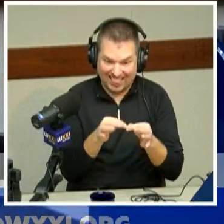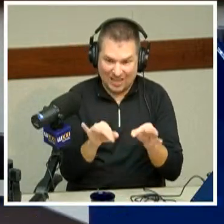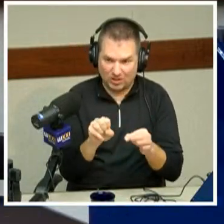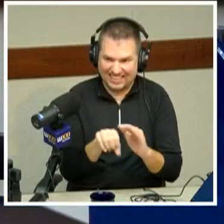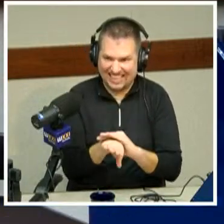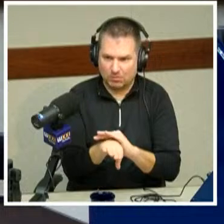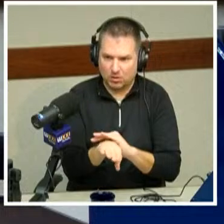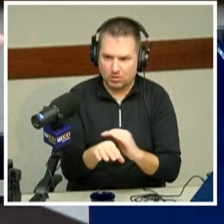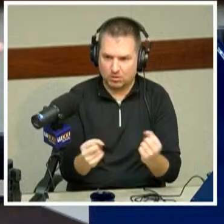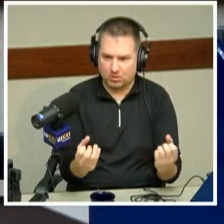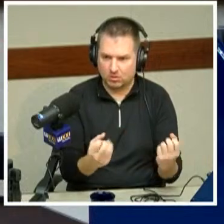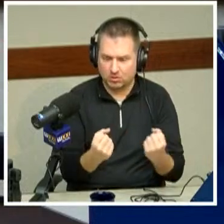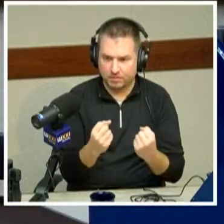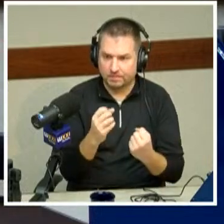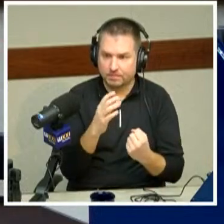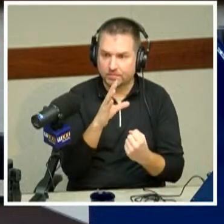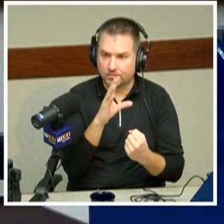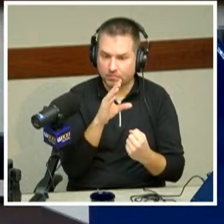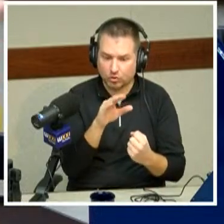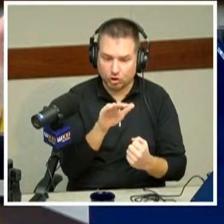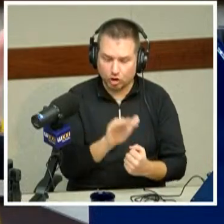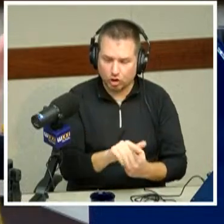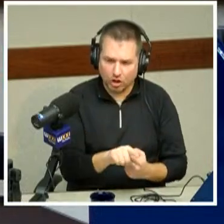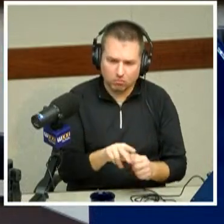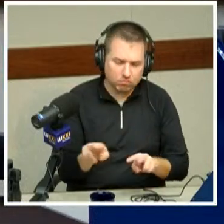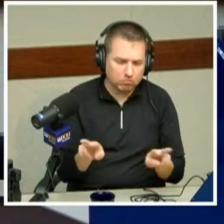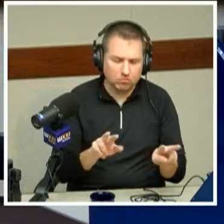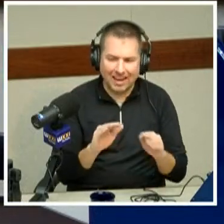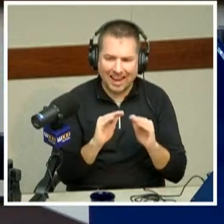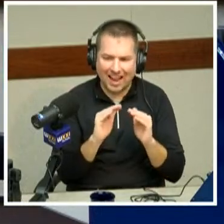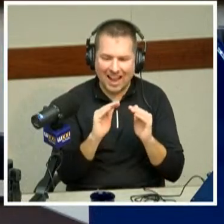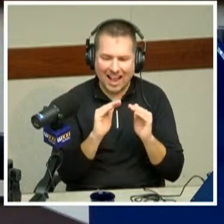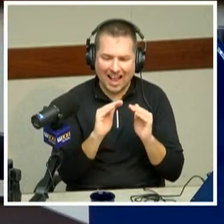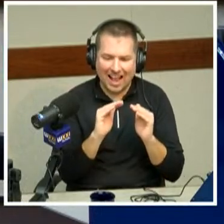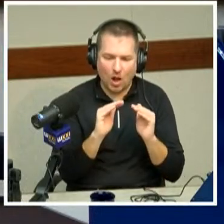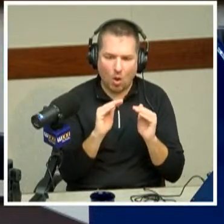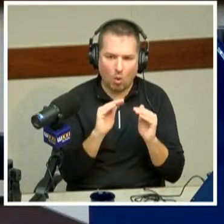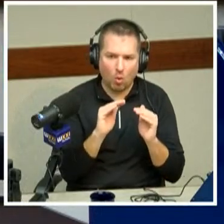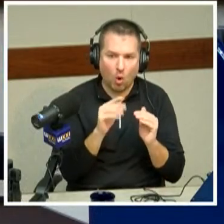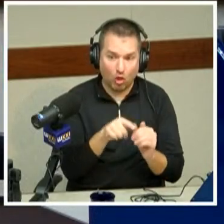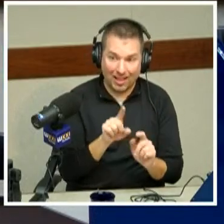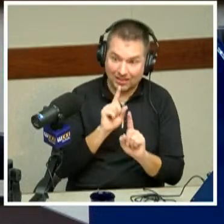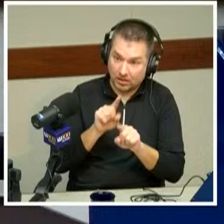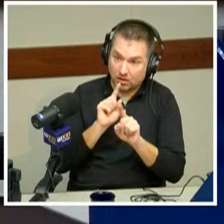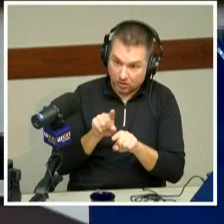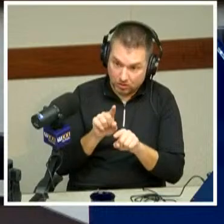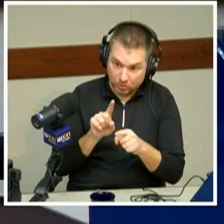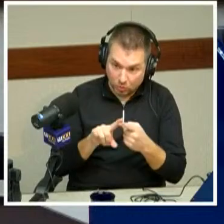means is the child looking is the child attending is always an important um thing especially when